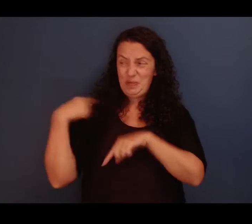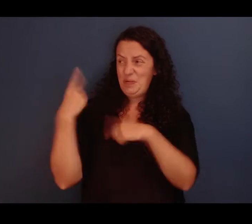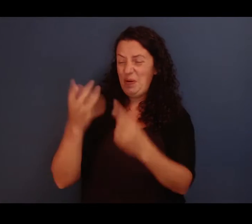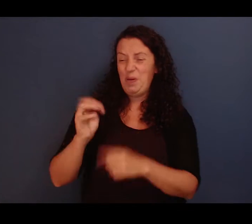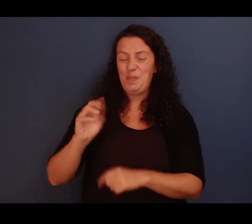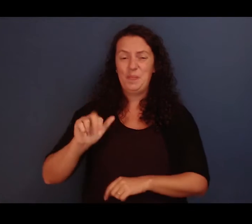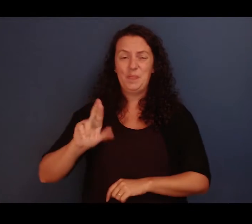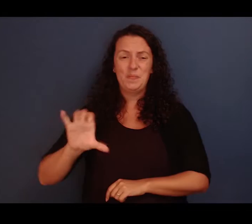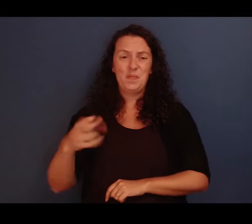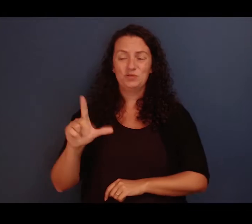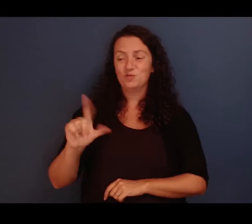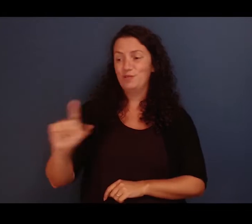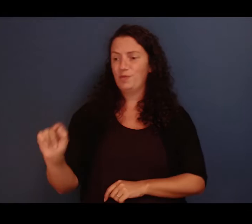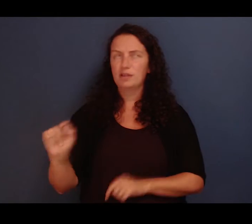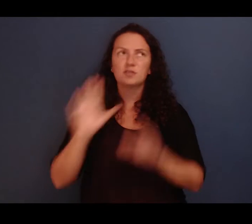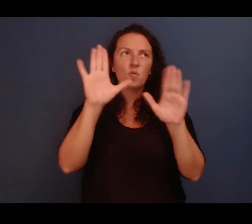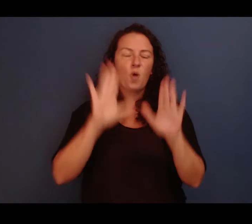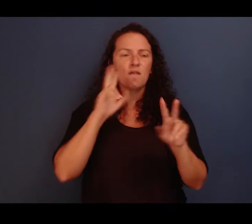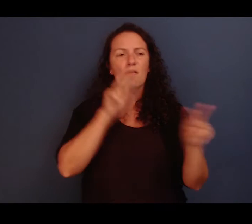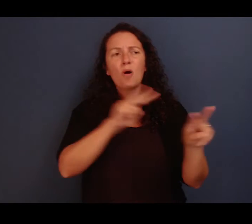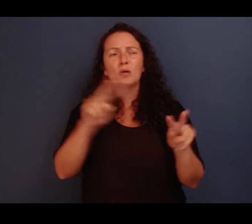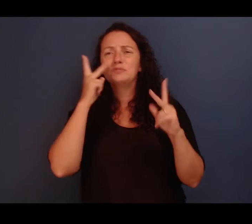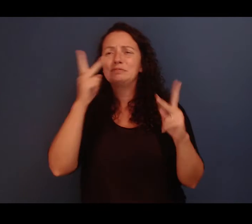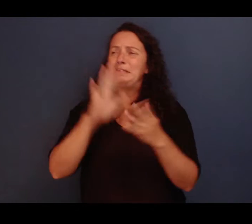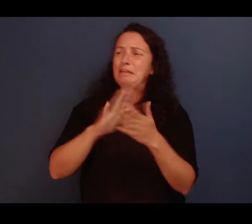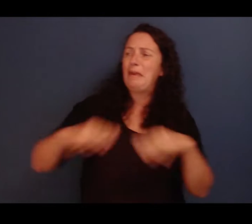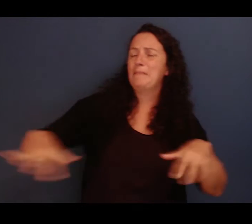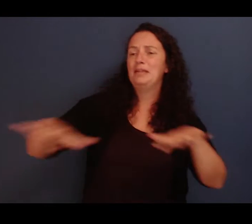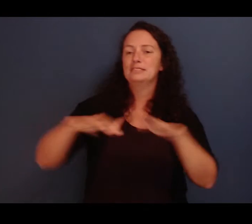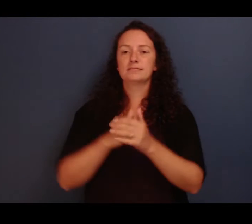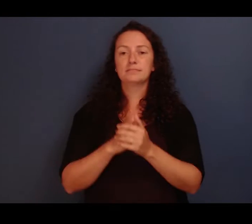2020. It’s so wonderful to see one of our campuses again and I know that I’m not alone